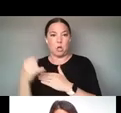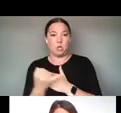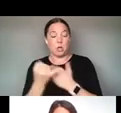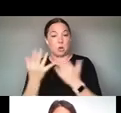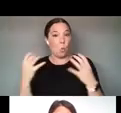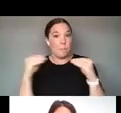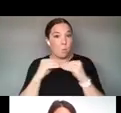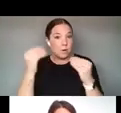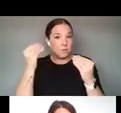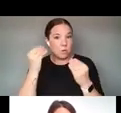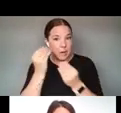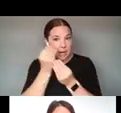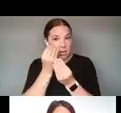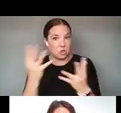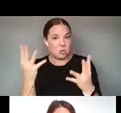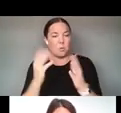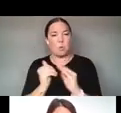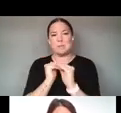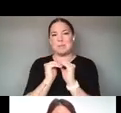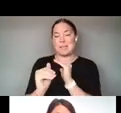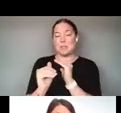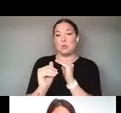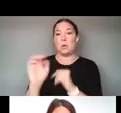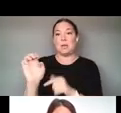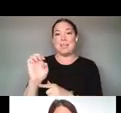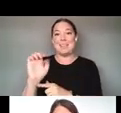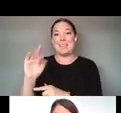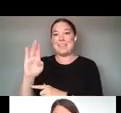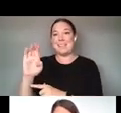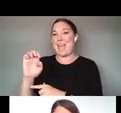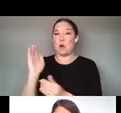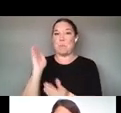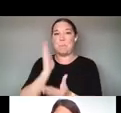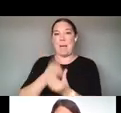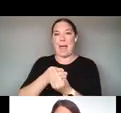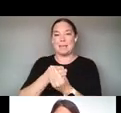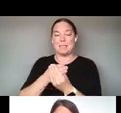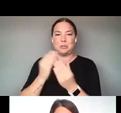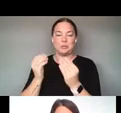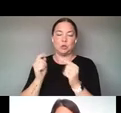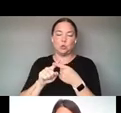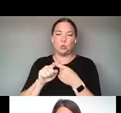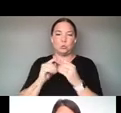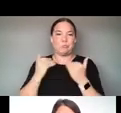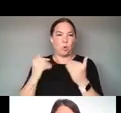AN E-CARE PACKAGE OF RESOURCES TO GET YOU STARTED. HERE'S OUR CONTACT INFORMATION ON HERE AND WE